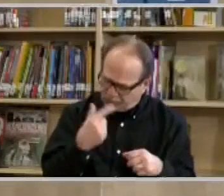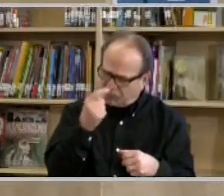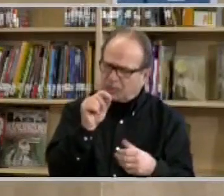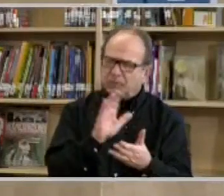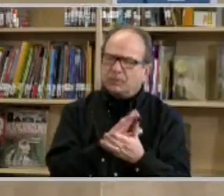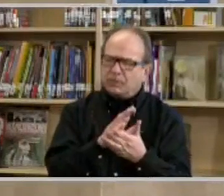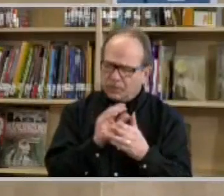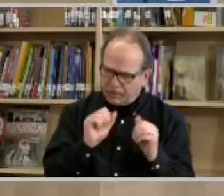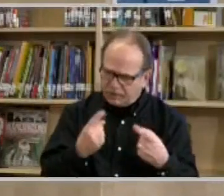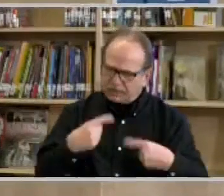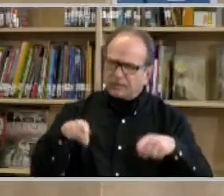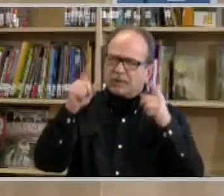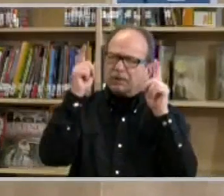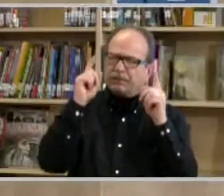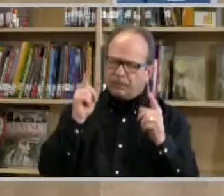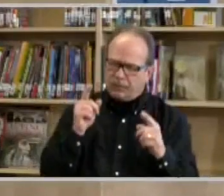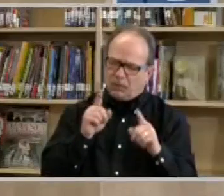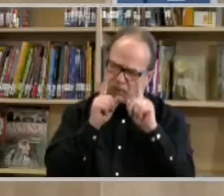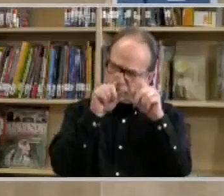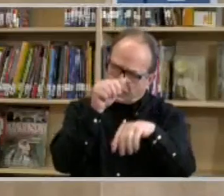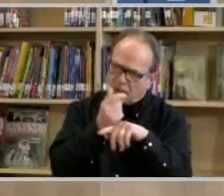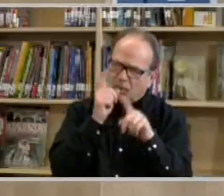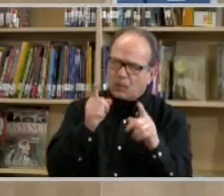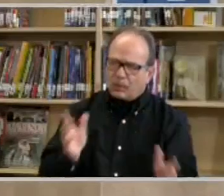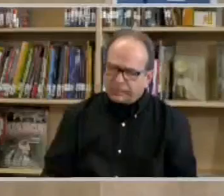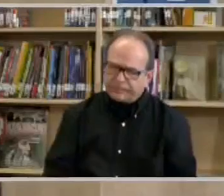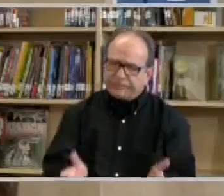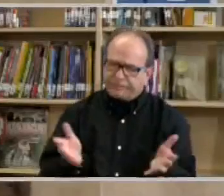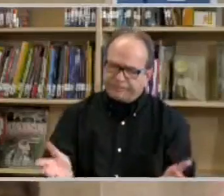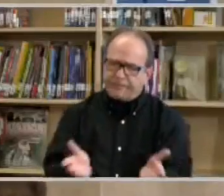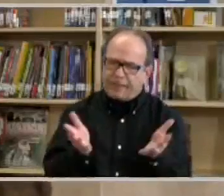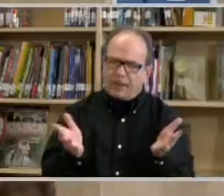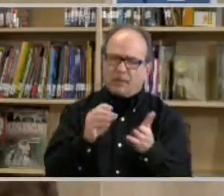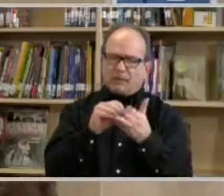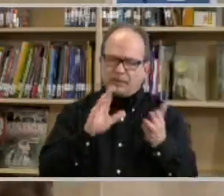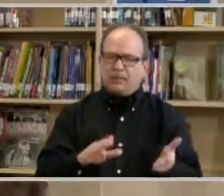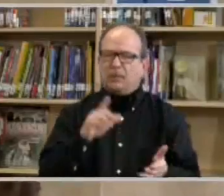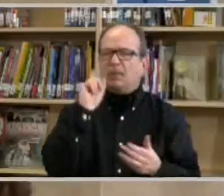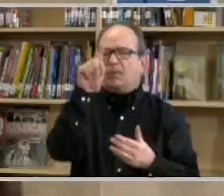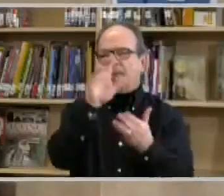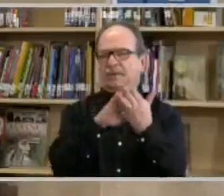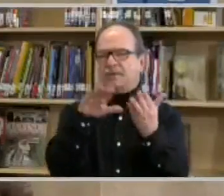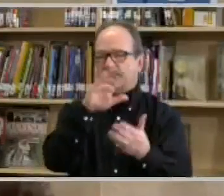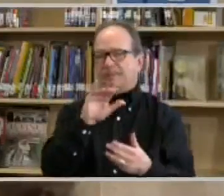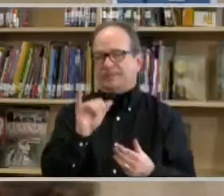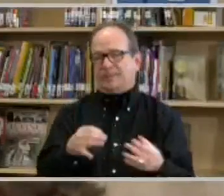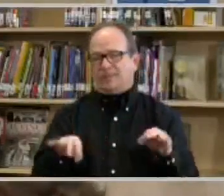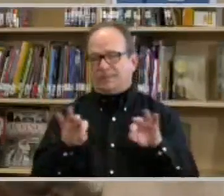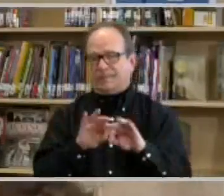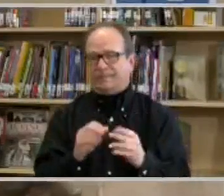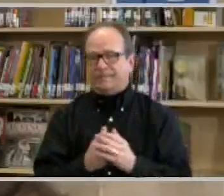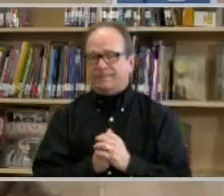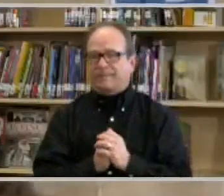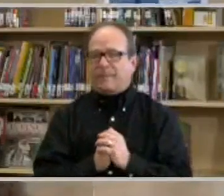YOU KNOW YOU CAN BE THAT